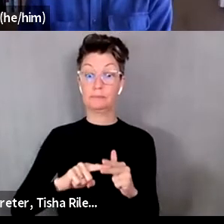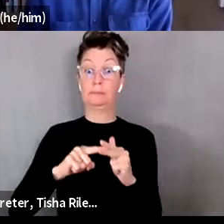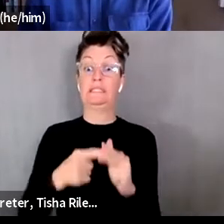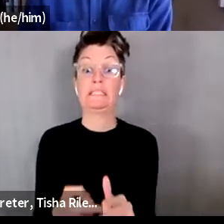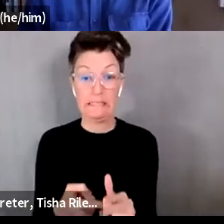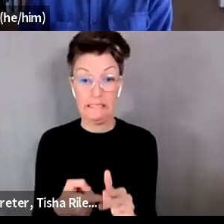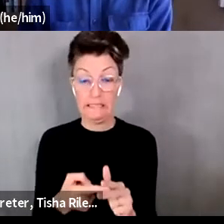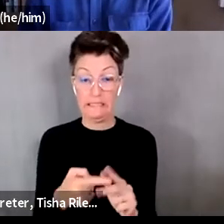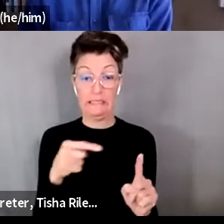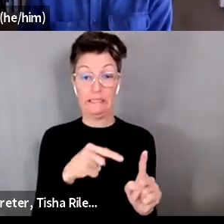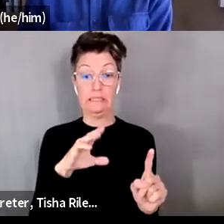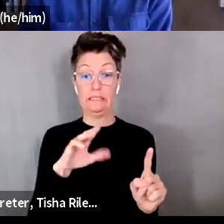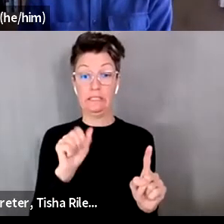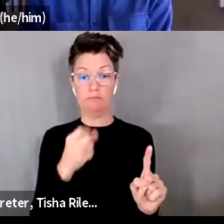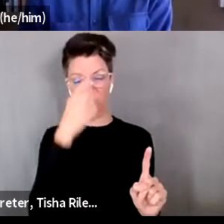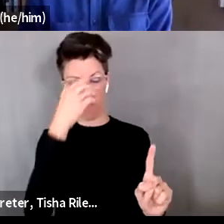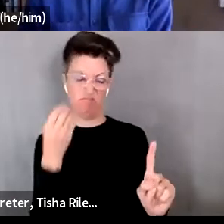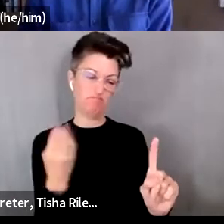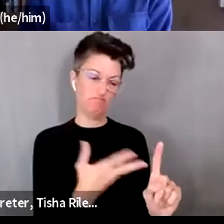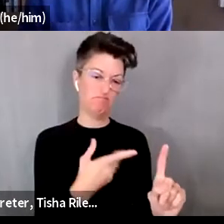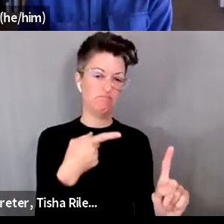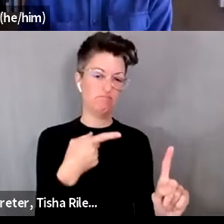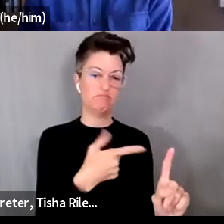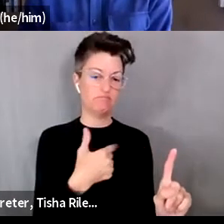that she said, "I'm, I'm gonna do this. "I'm gonna document this,